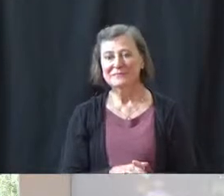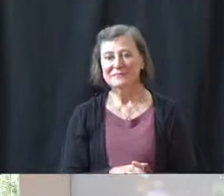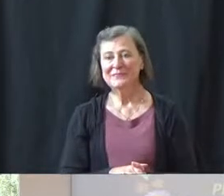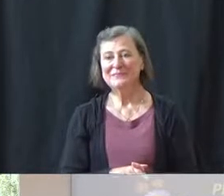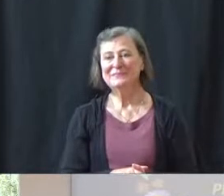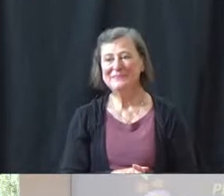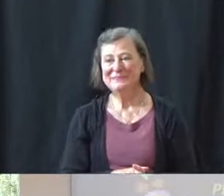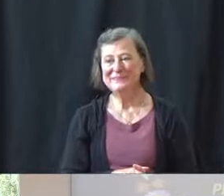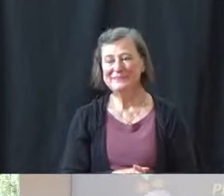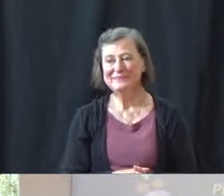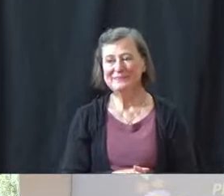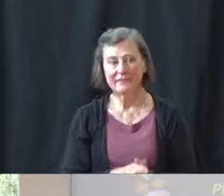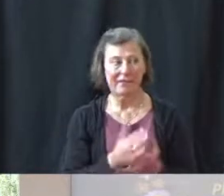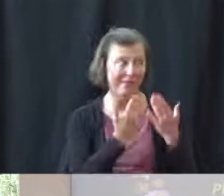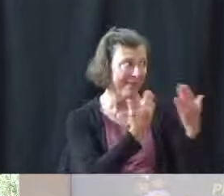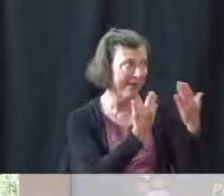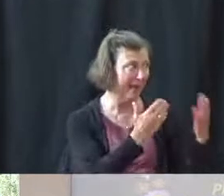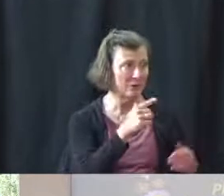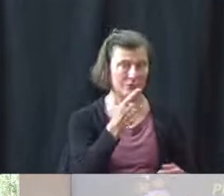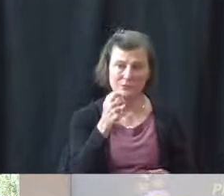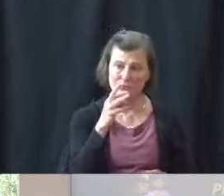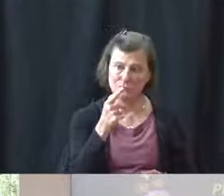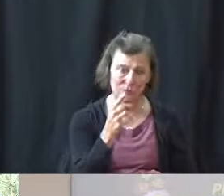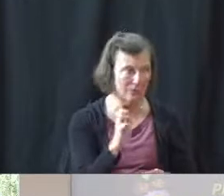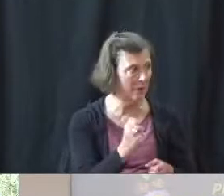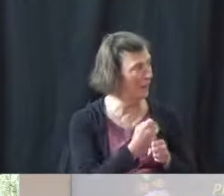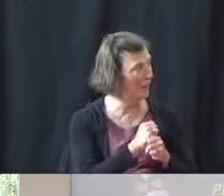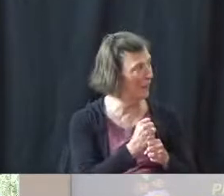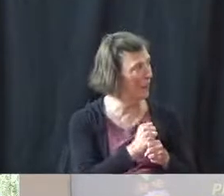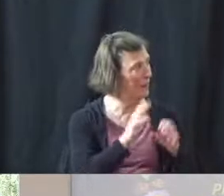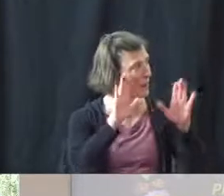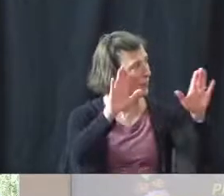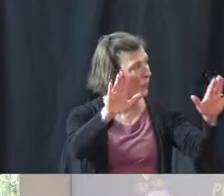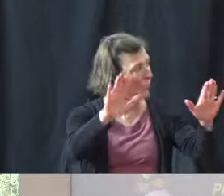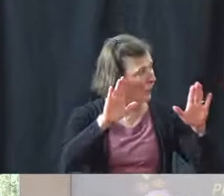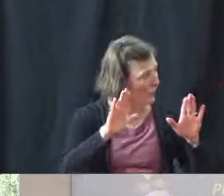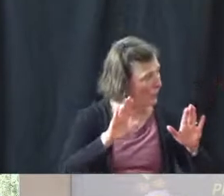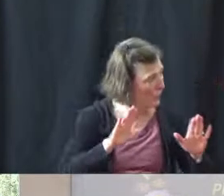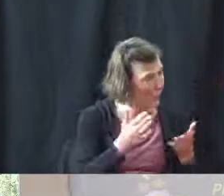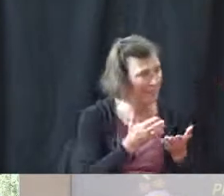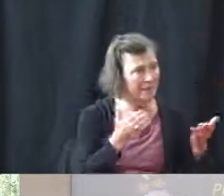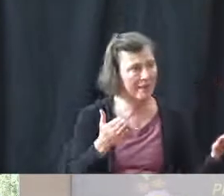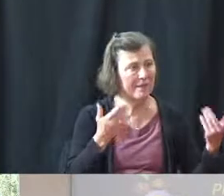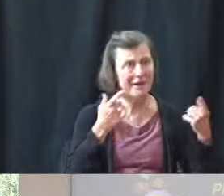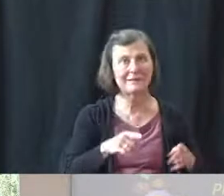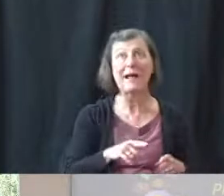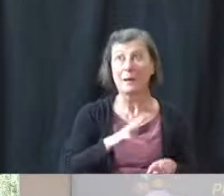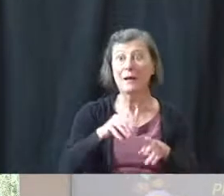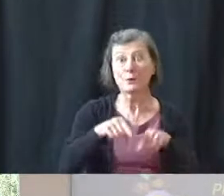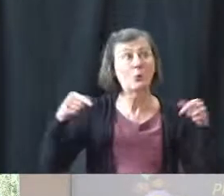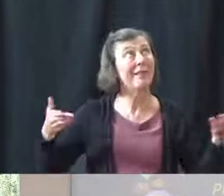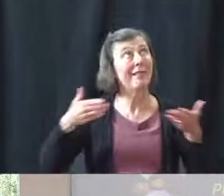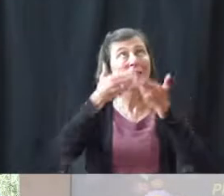Thank you George, for making a lot of wonderful things happen, including this place. So, we're so grateful.